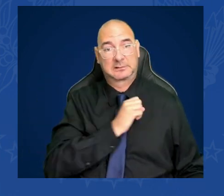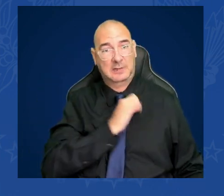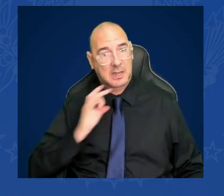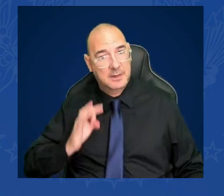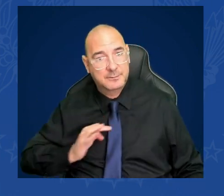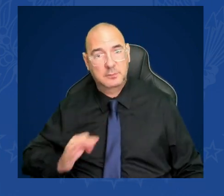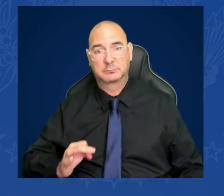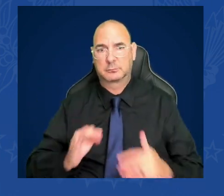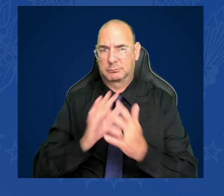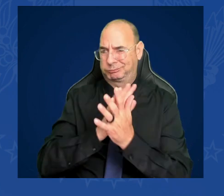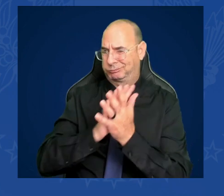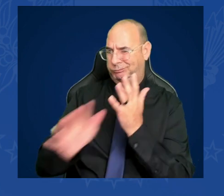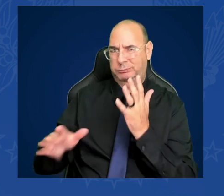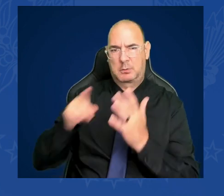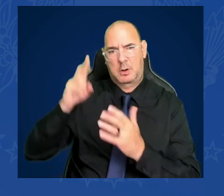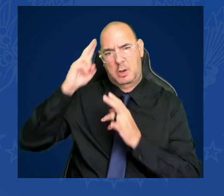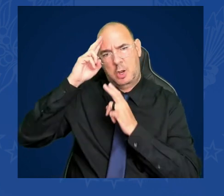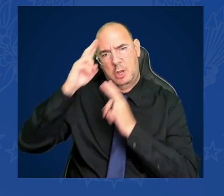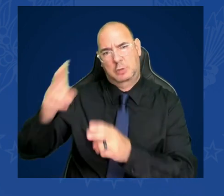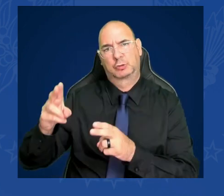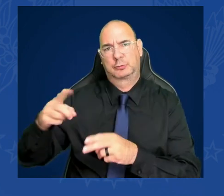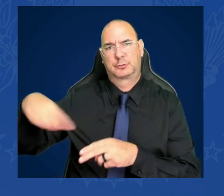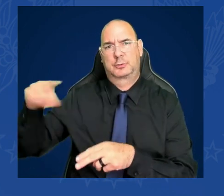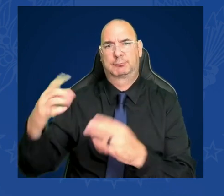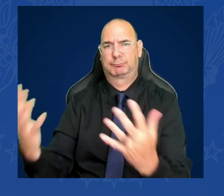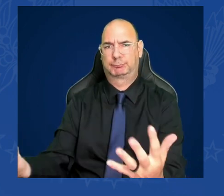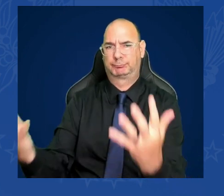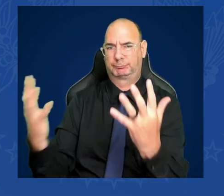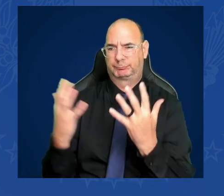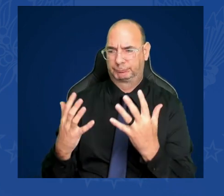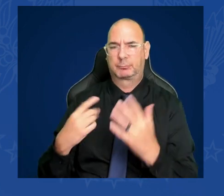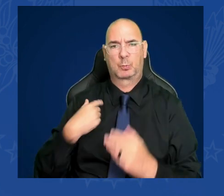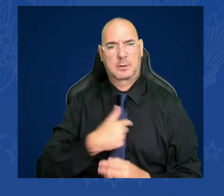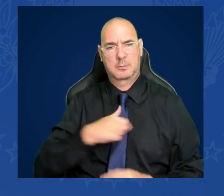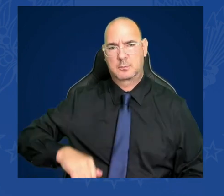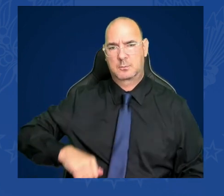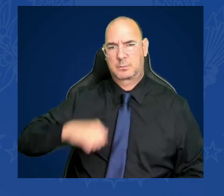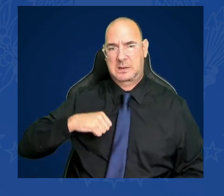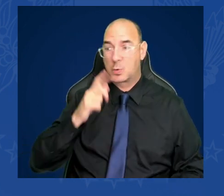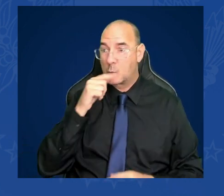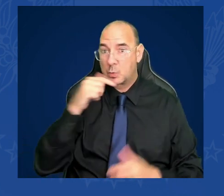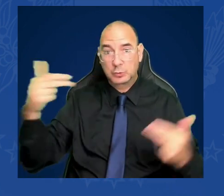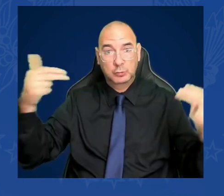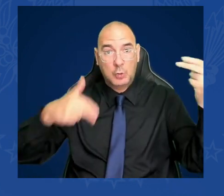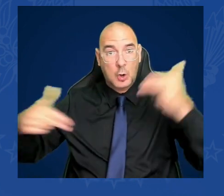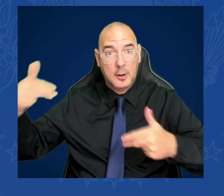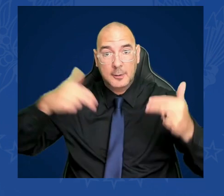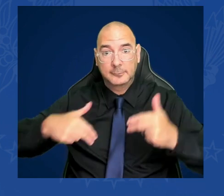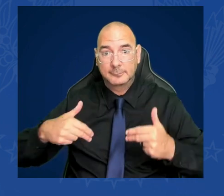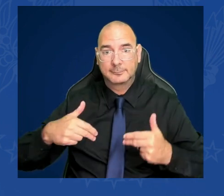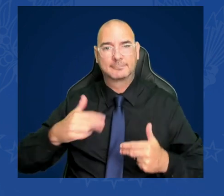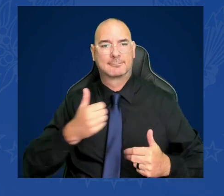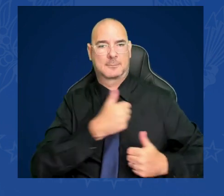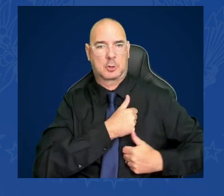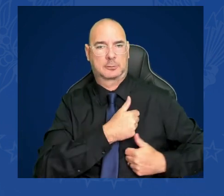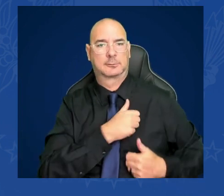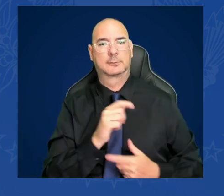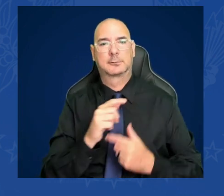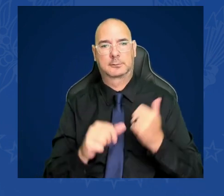I am also proud to be joined today by my Military Aide, Lieutenant Commander Lauren Milici,